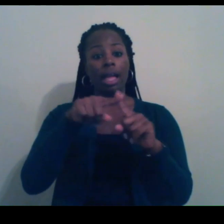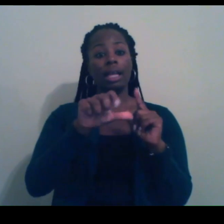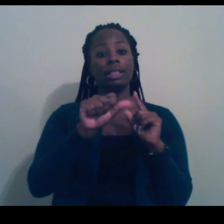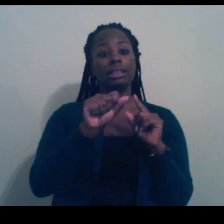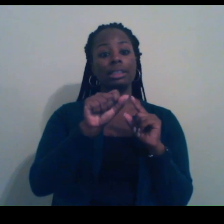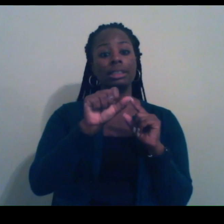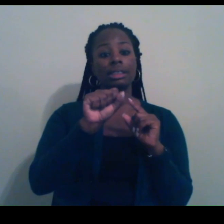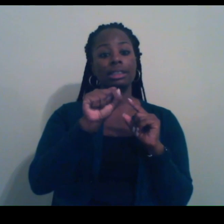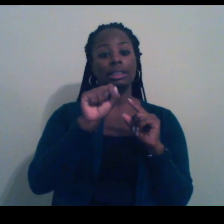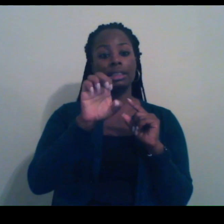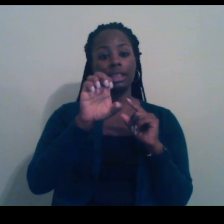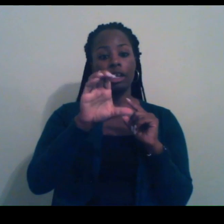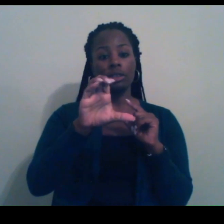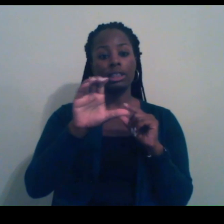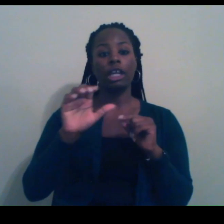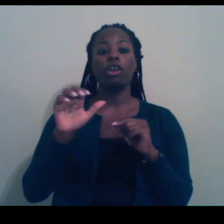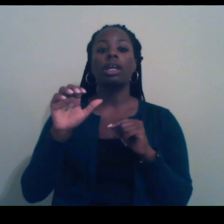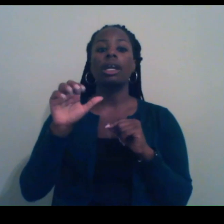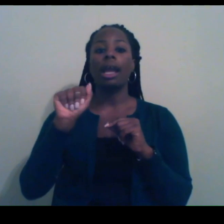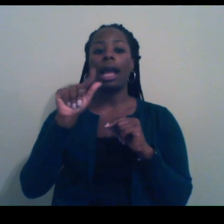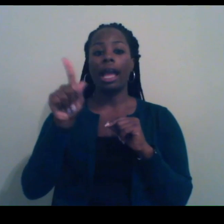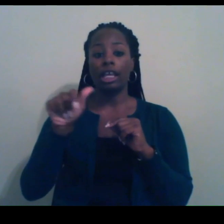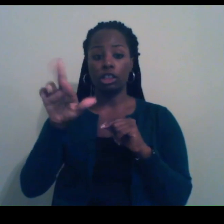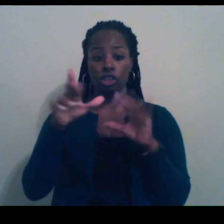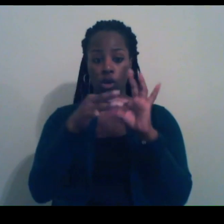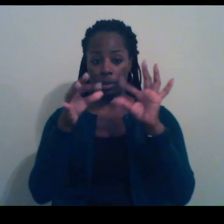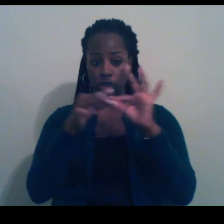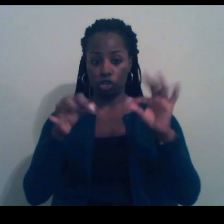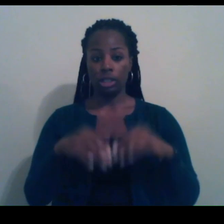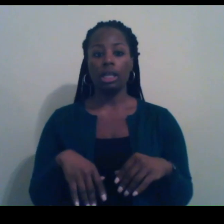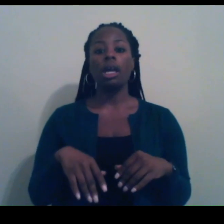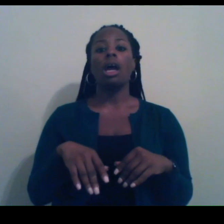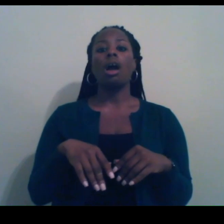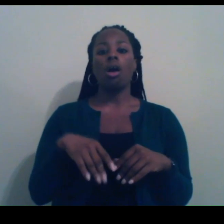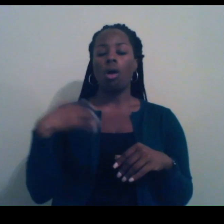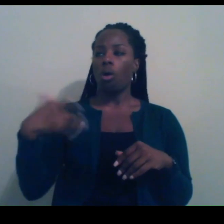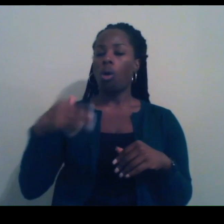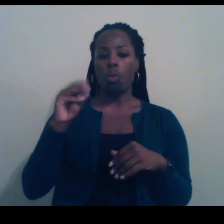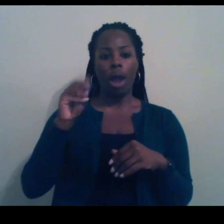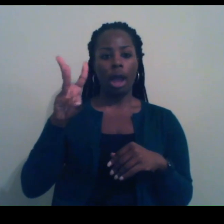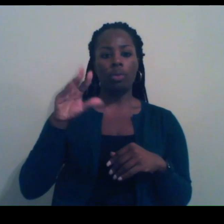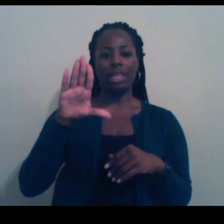really extraordinary meeting with the CEOs a variety of individuals in the